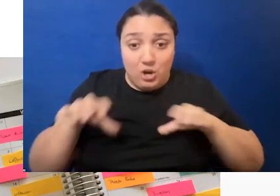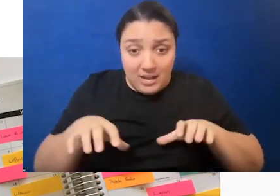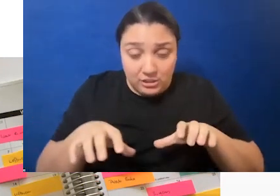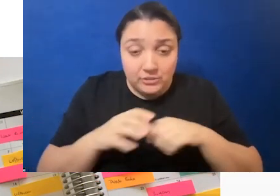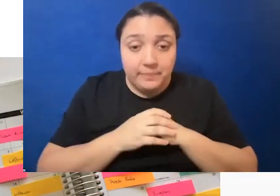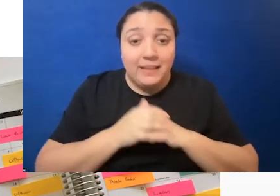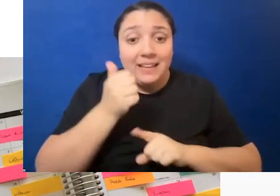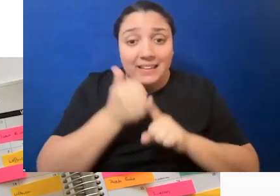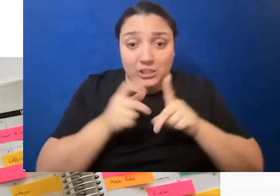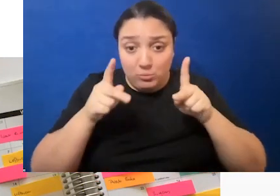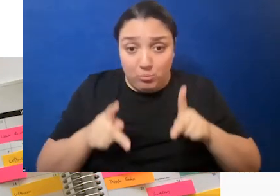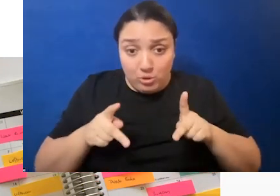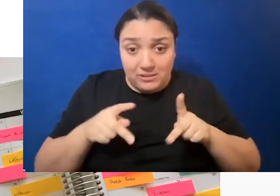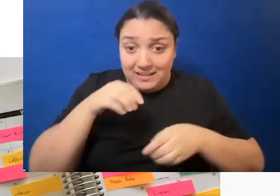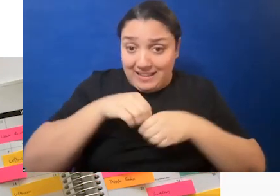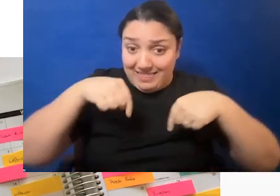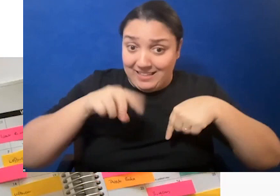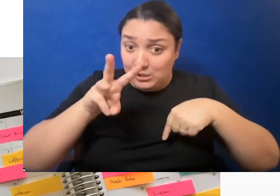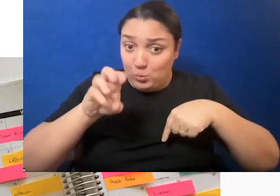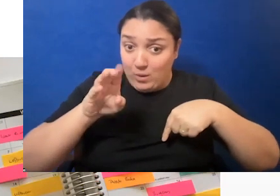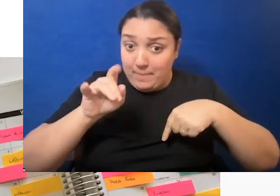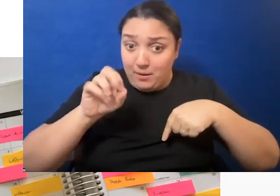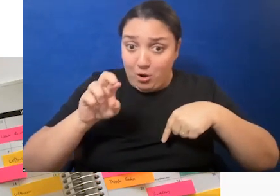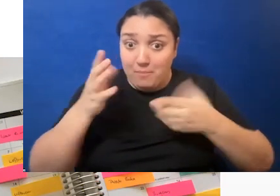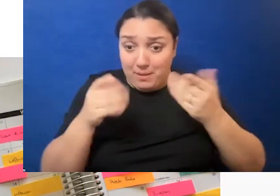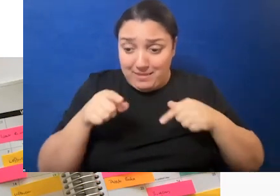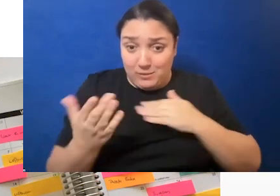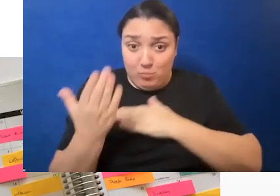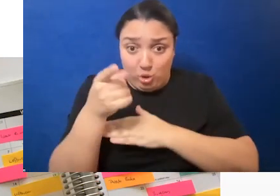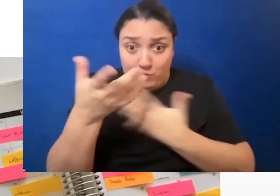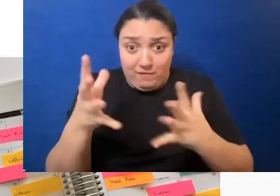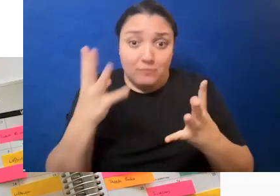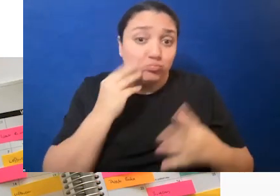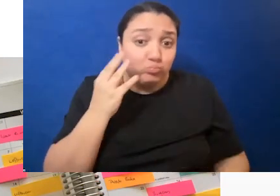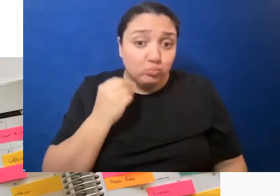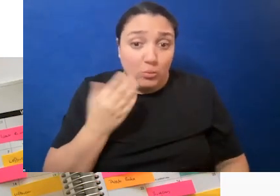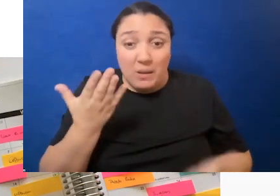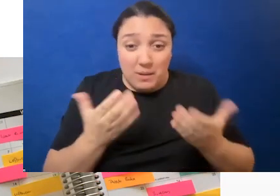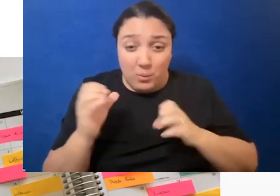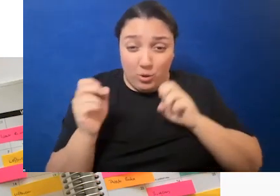EVERY SINGLE PERSON ON THIS WEBINAR TODAY HAD ANXIETY THIS MORNING.